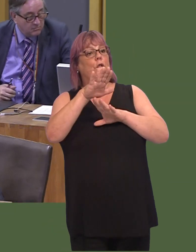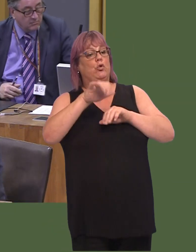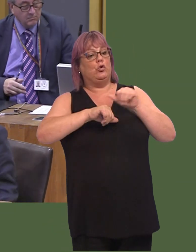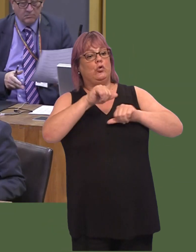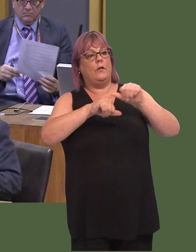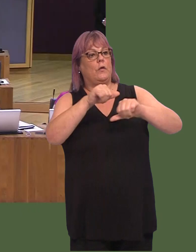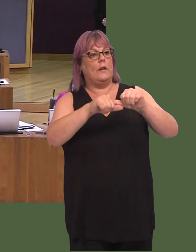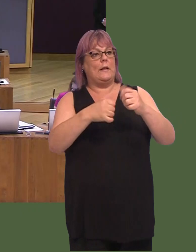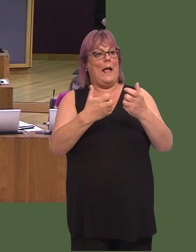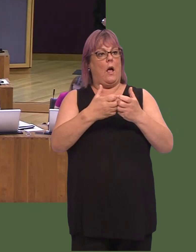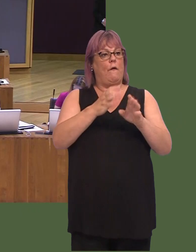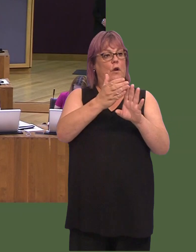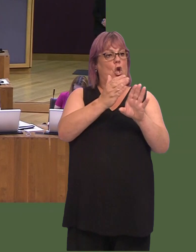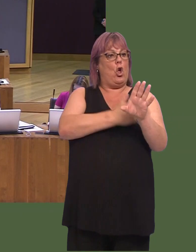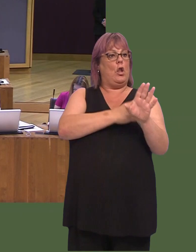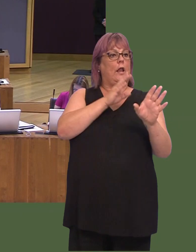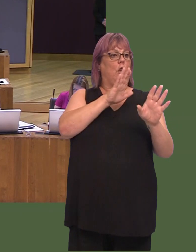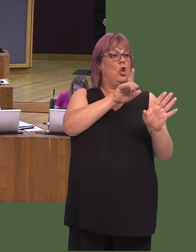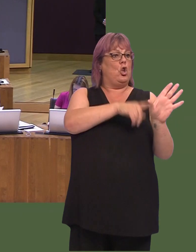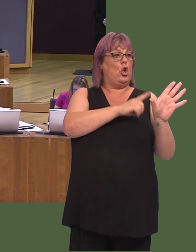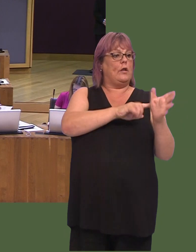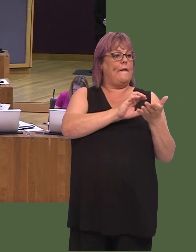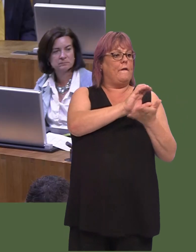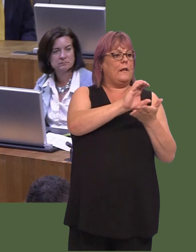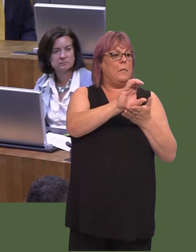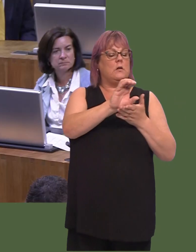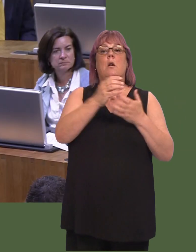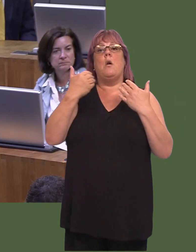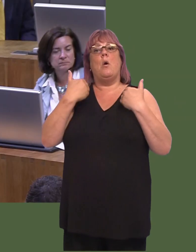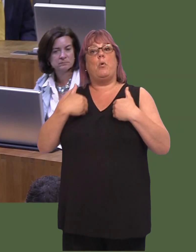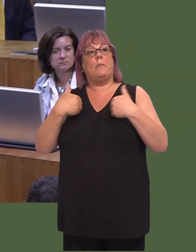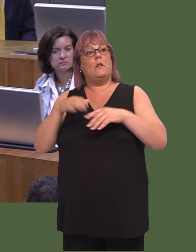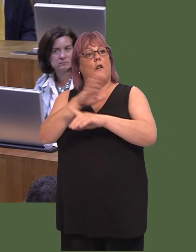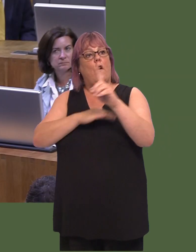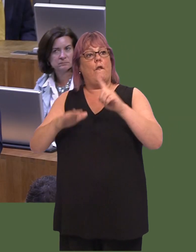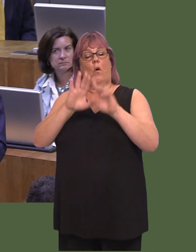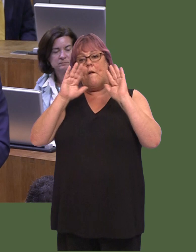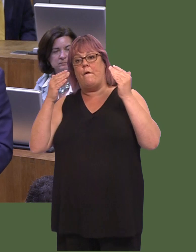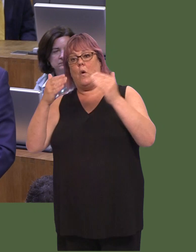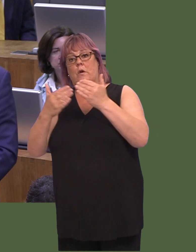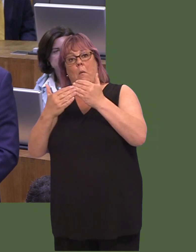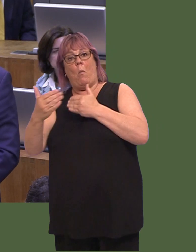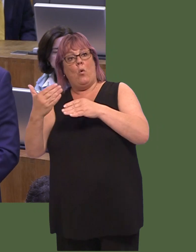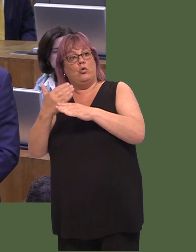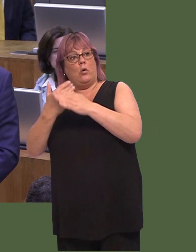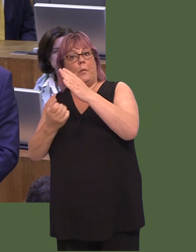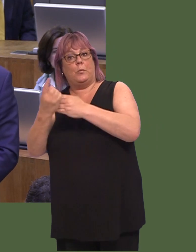outcomes for future generations through investment in early years and increasing prosperity for all by focusing on employability and economic growth.